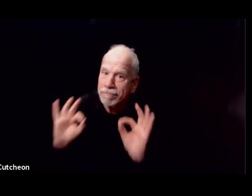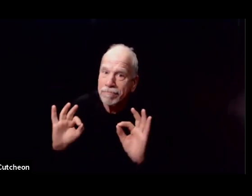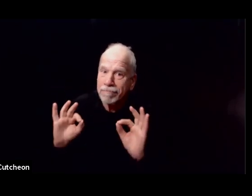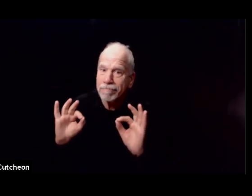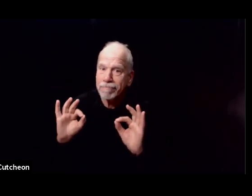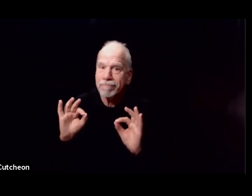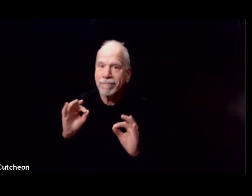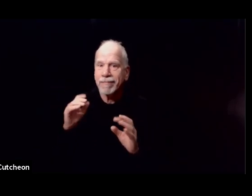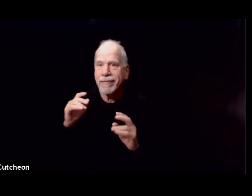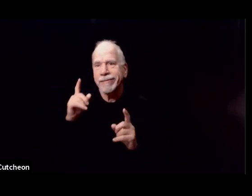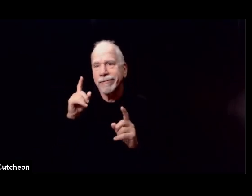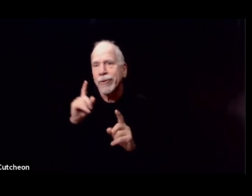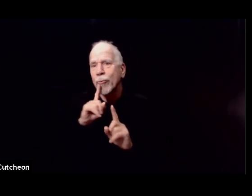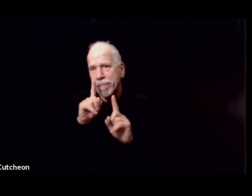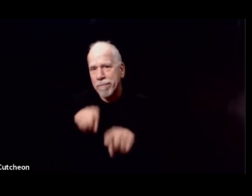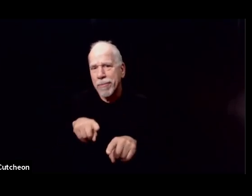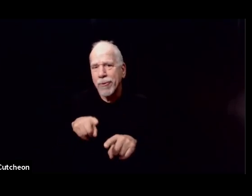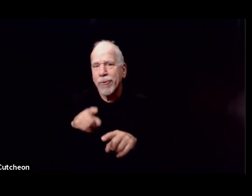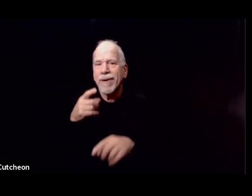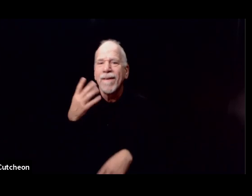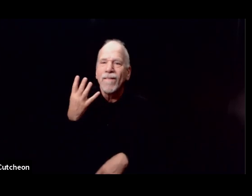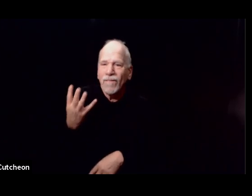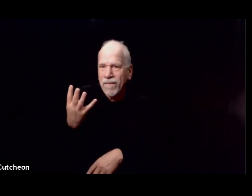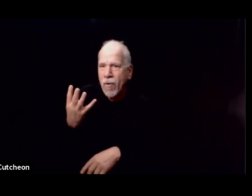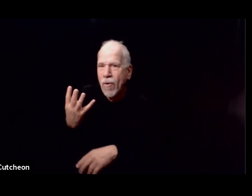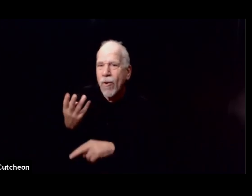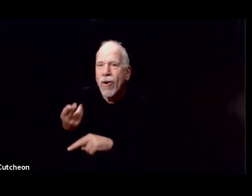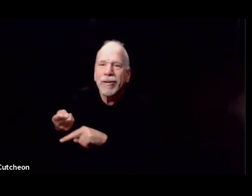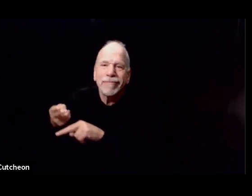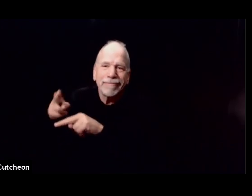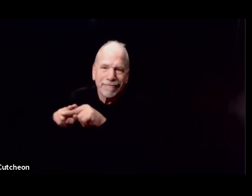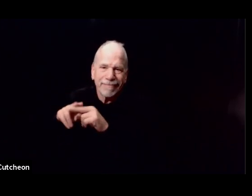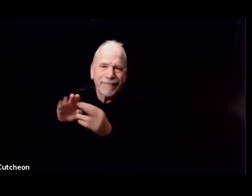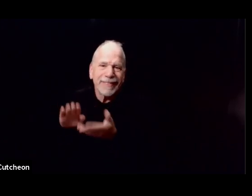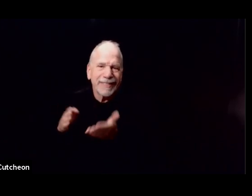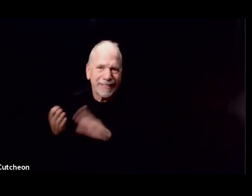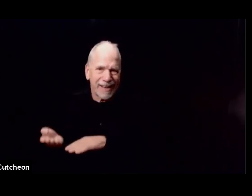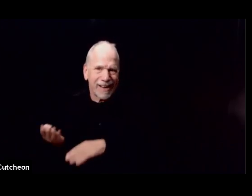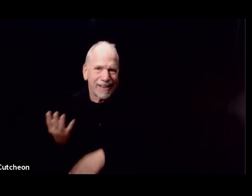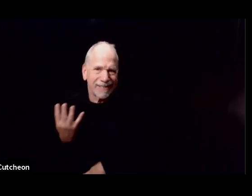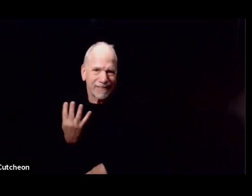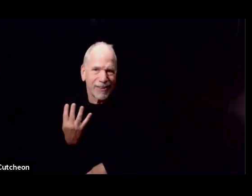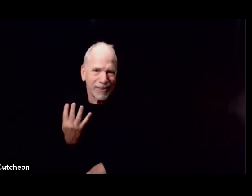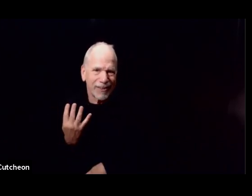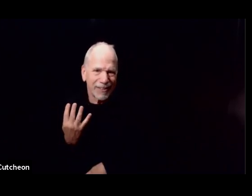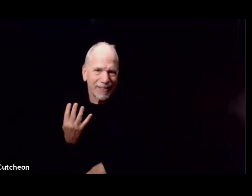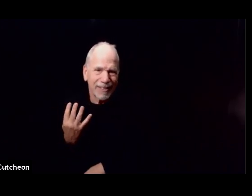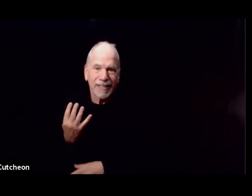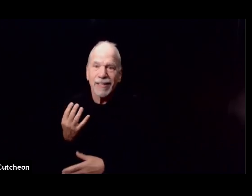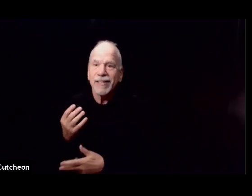Minnesota. All four of these deaths were among elderly residents of congregate care facilities,